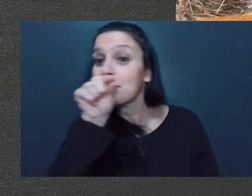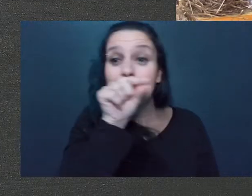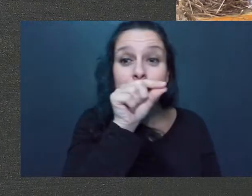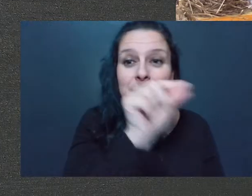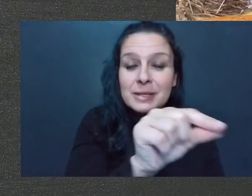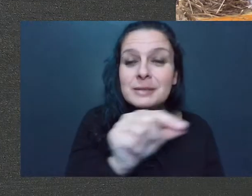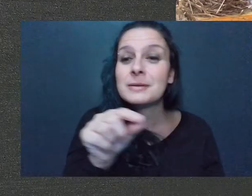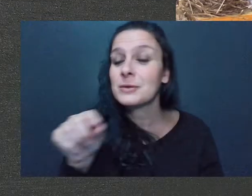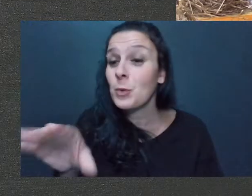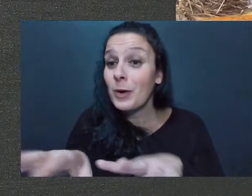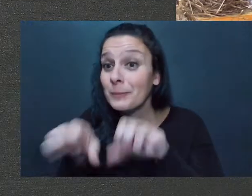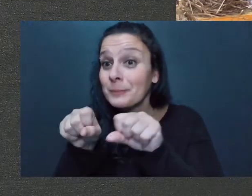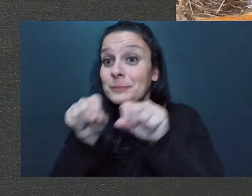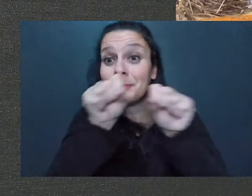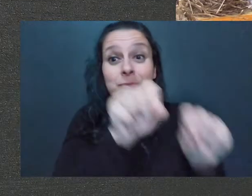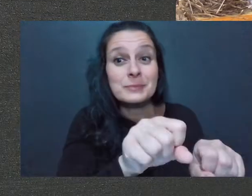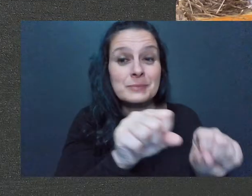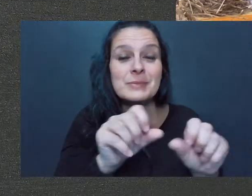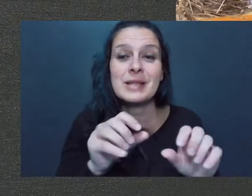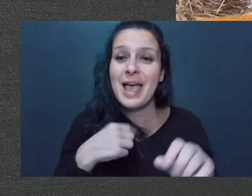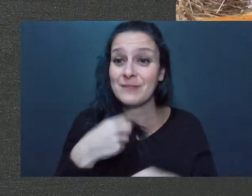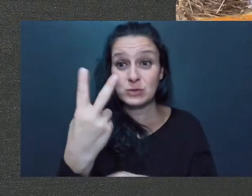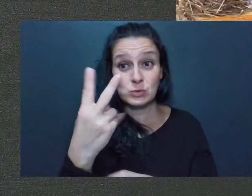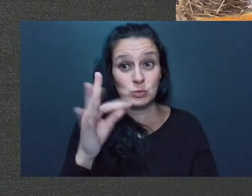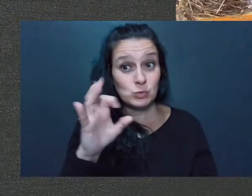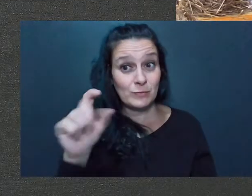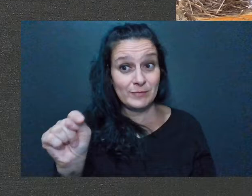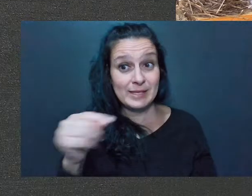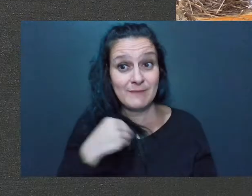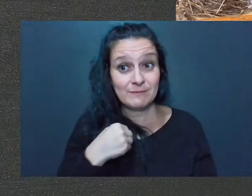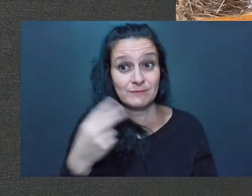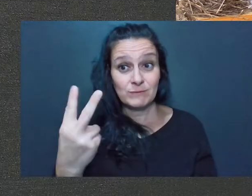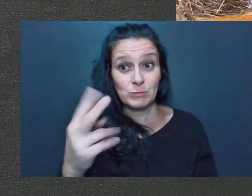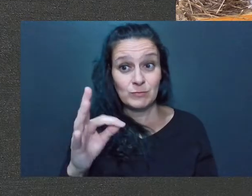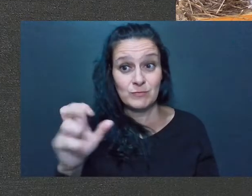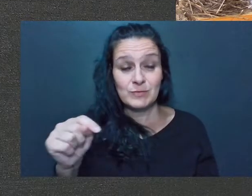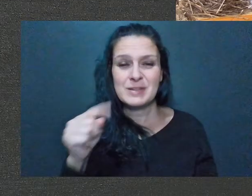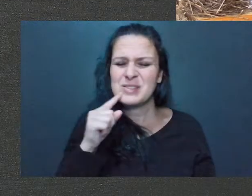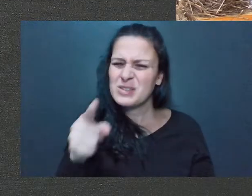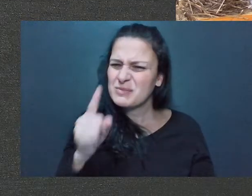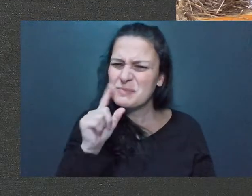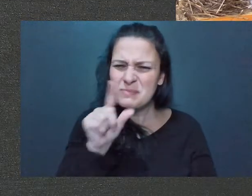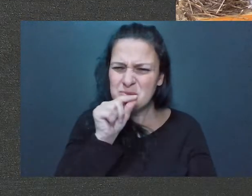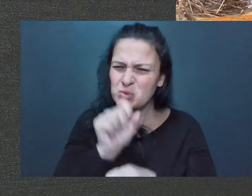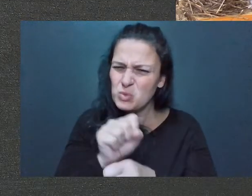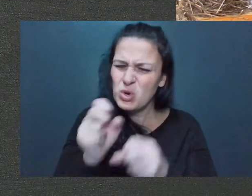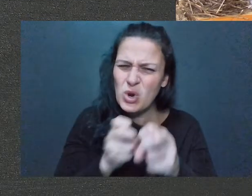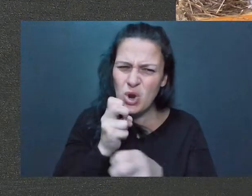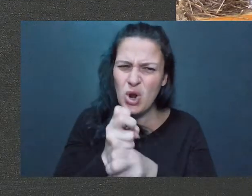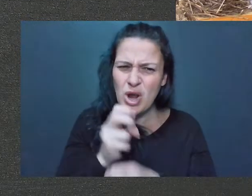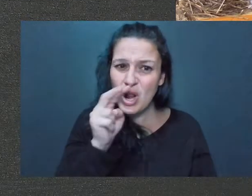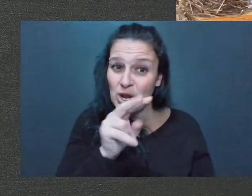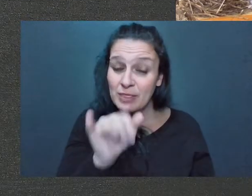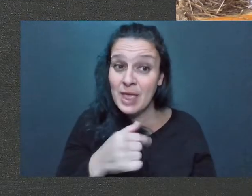Maybe they grab some in their feet. They have two feet so they must work hard. Look at that.